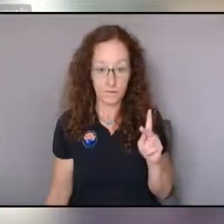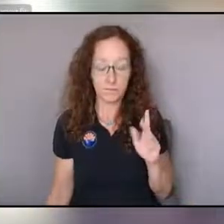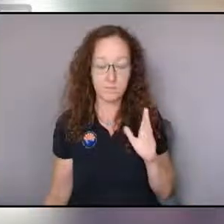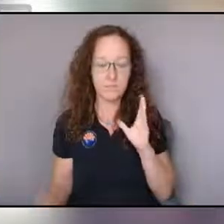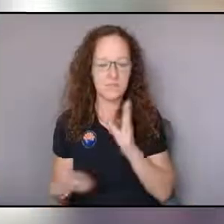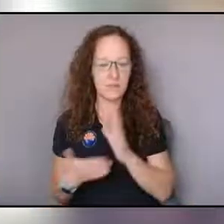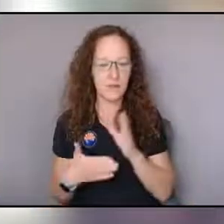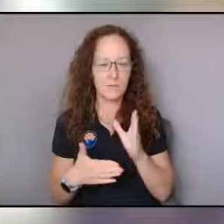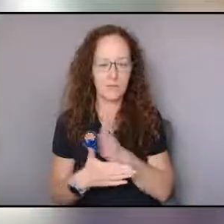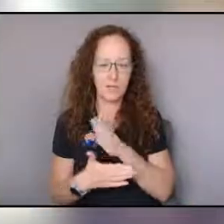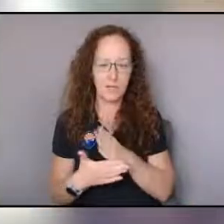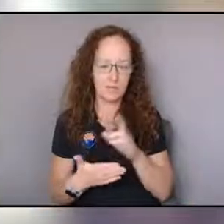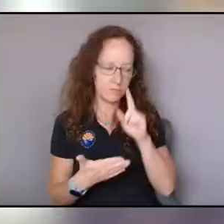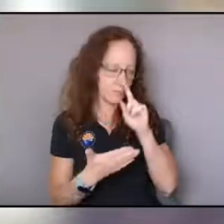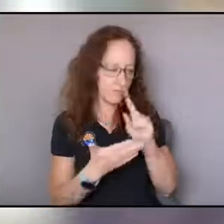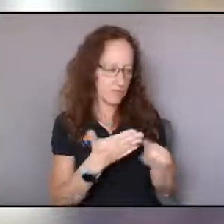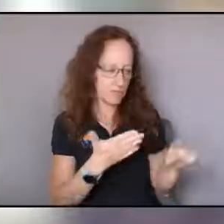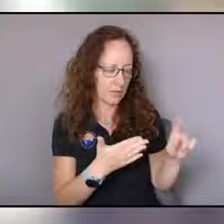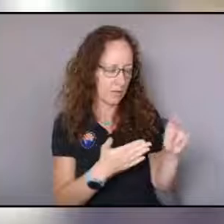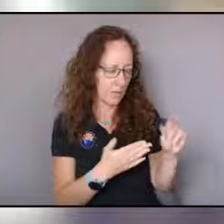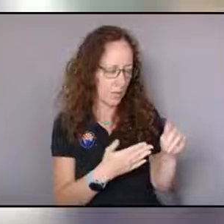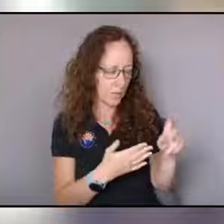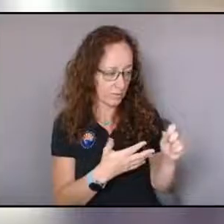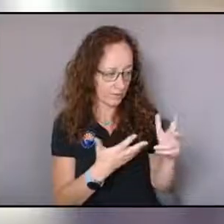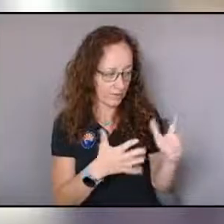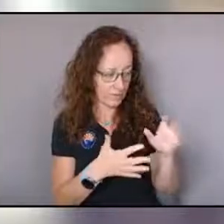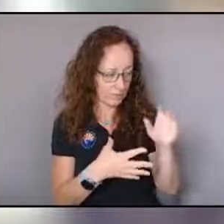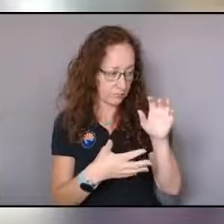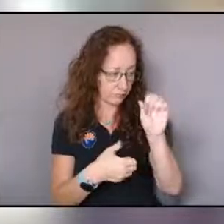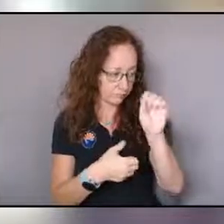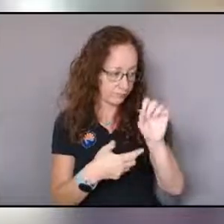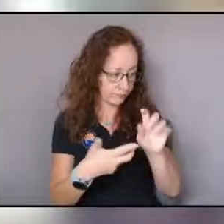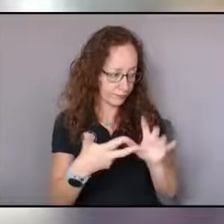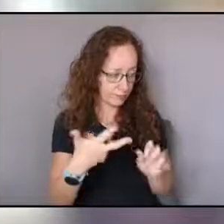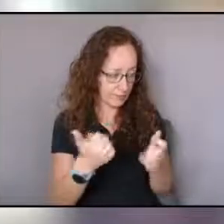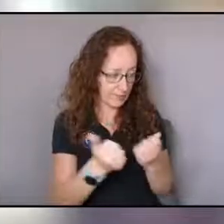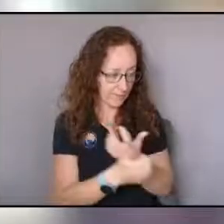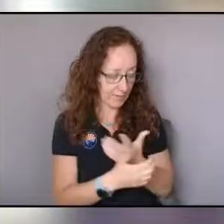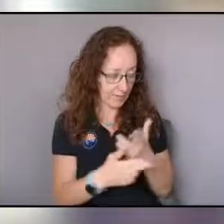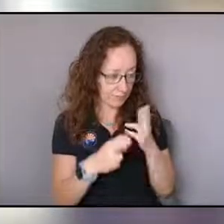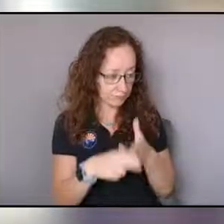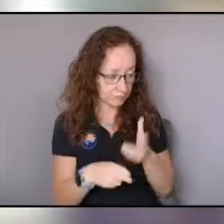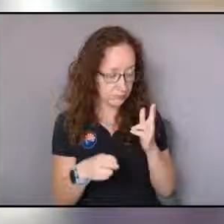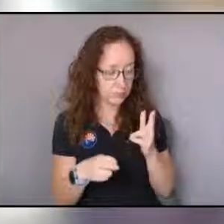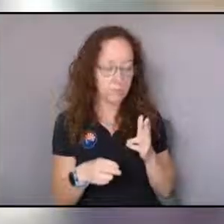MOUNTAIN AREA. STOP SHARING MY SCREEN THERE. CHECK MY NOTES.